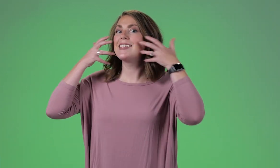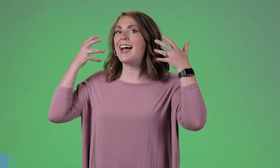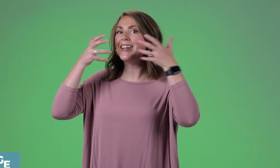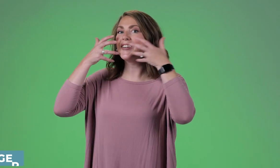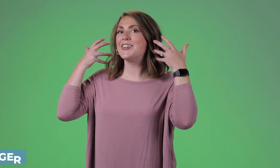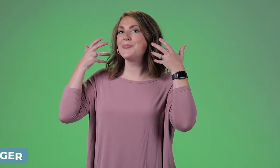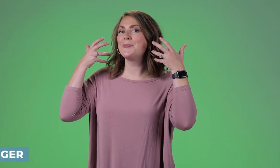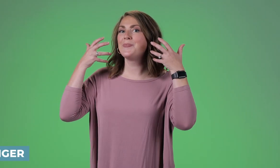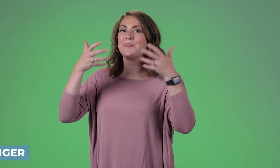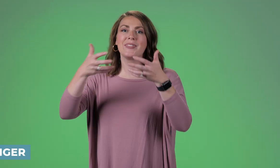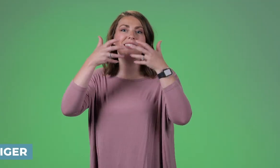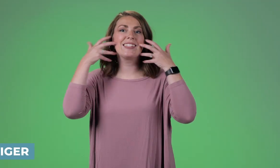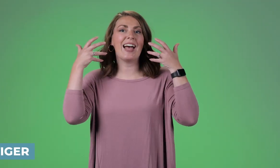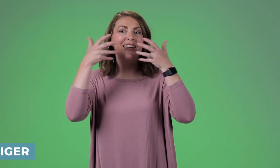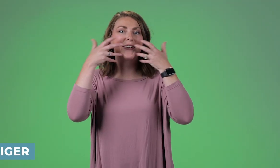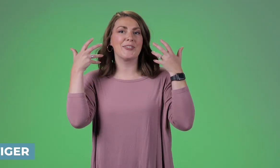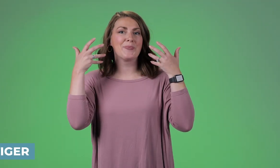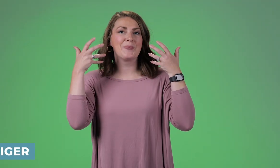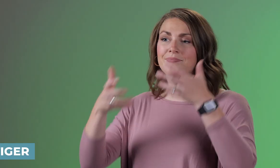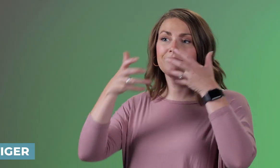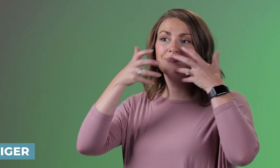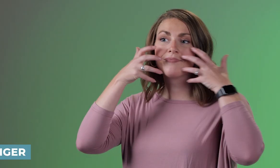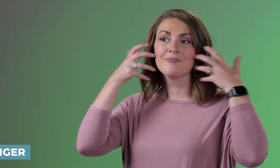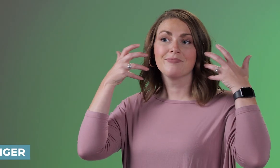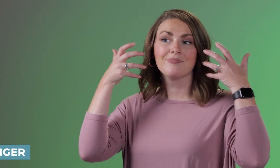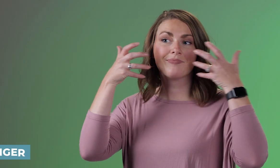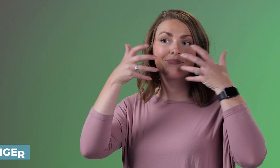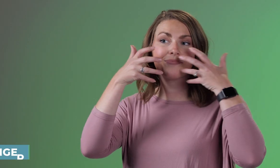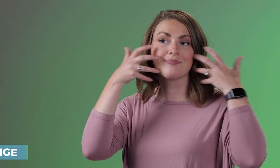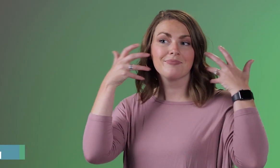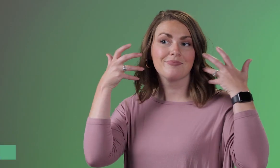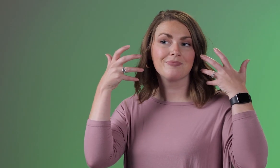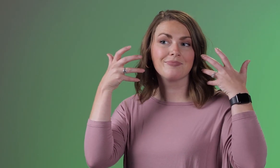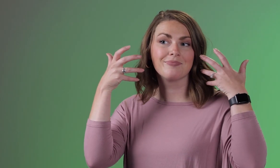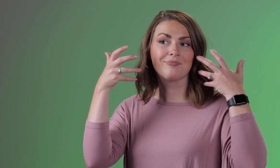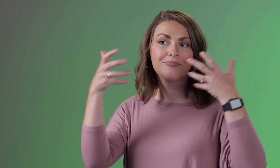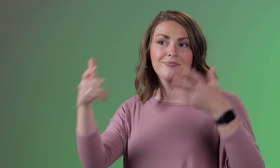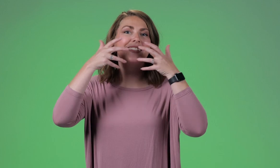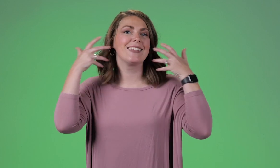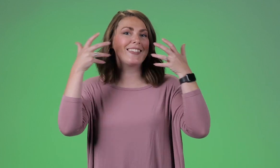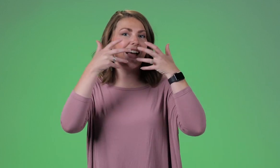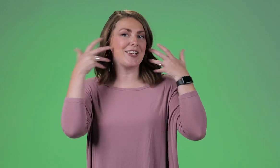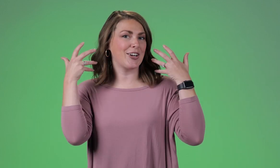'Tiger, tiger', it's the stripes of a tiger 'tiger'.